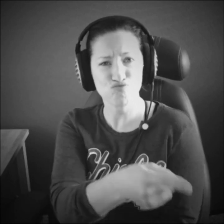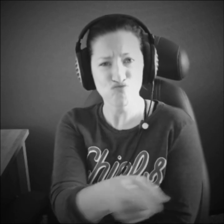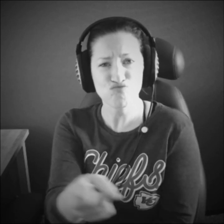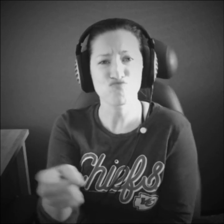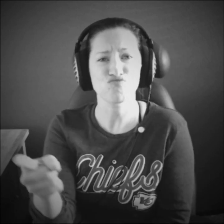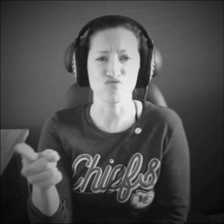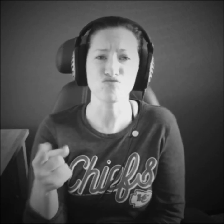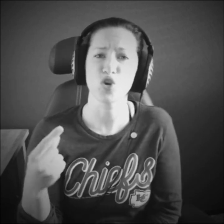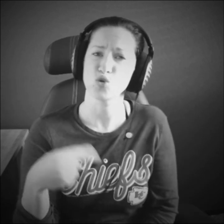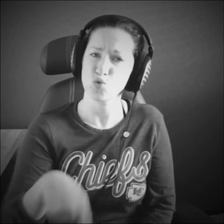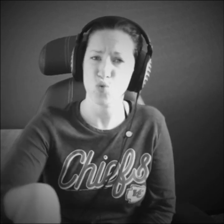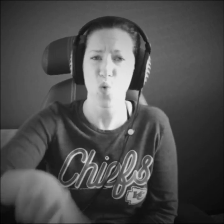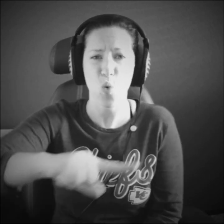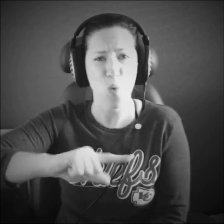you are not alone you are not alone